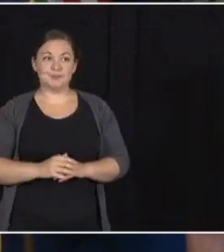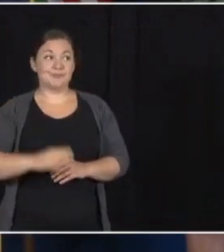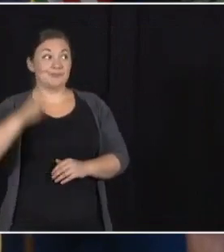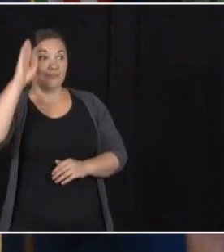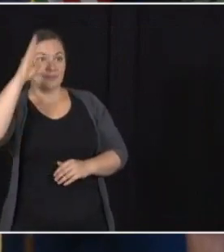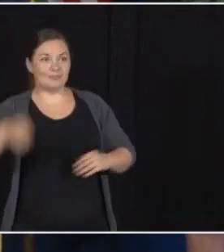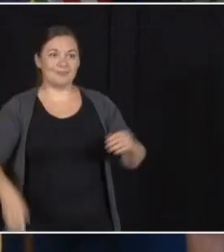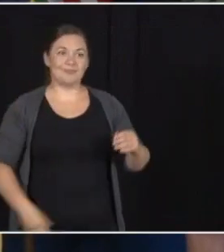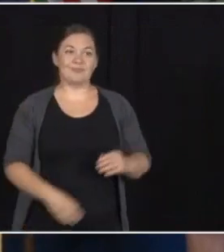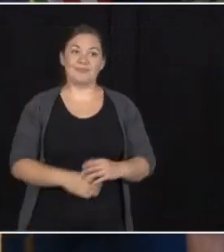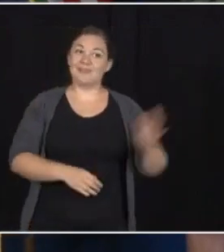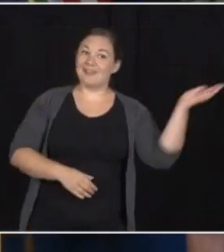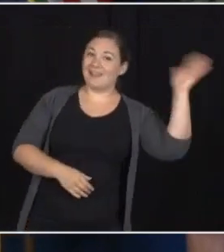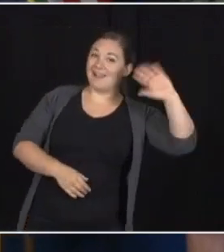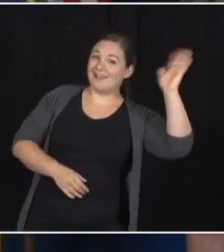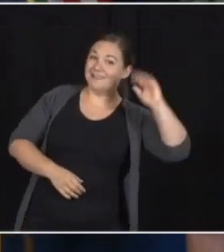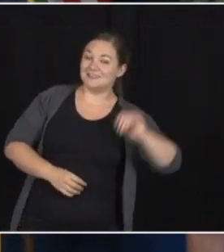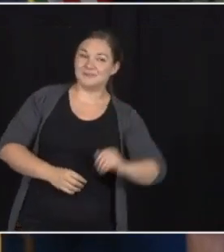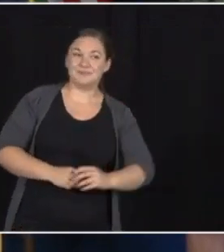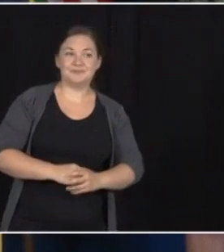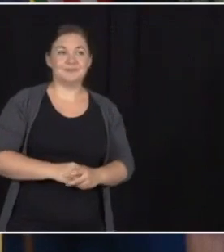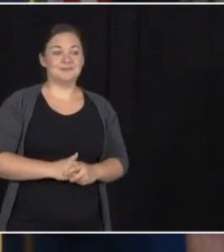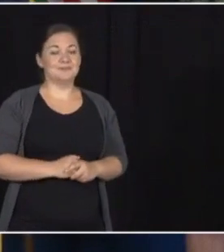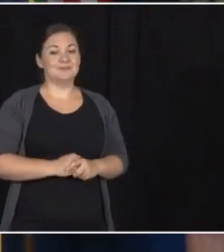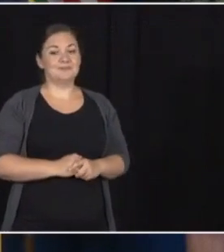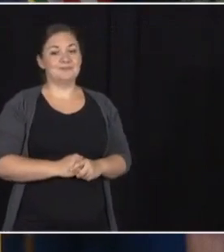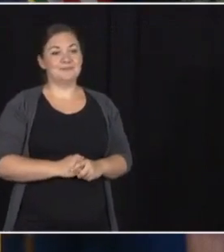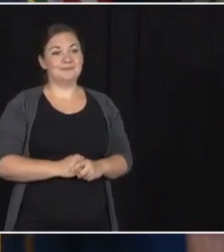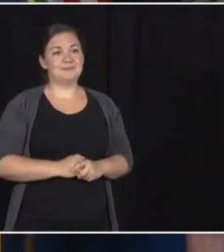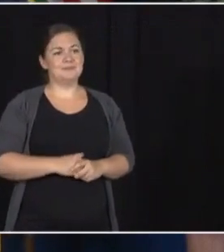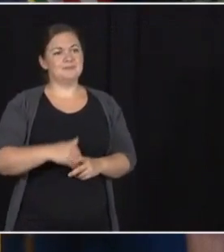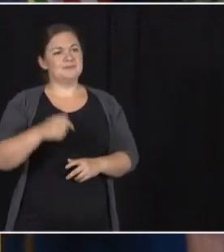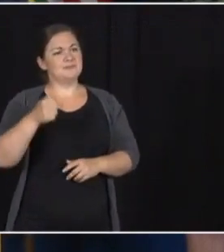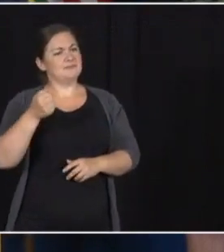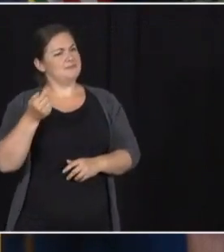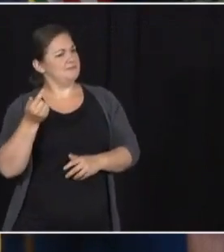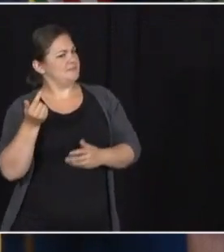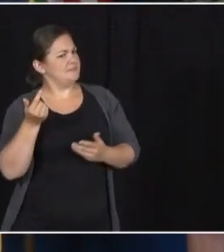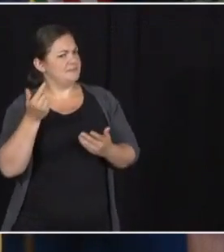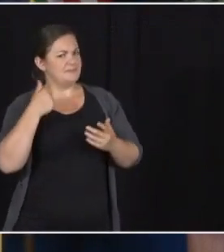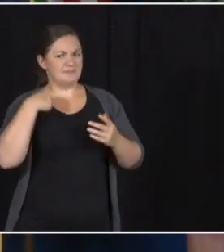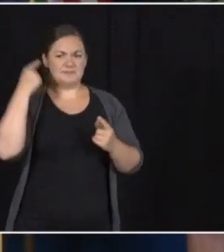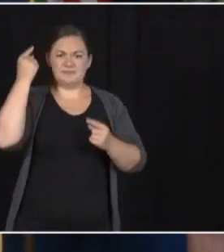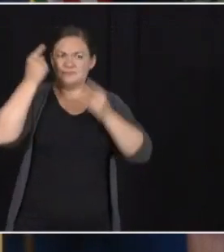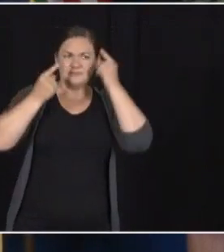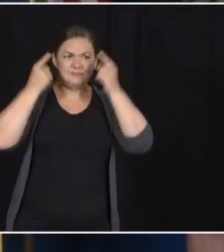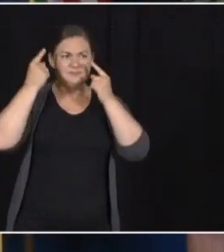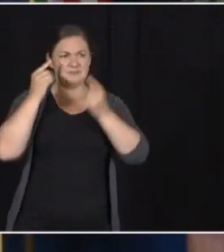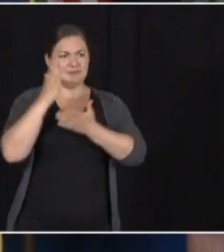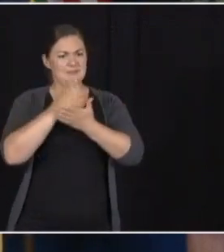sure that it flows. Next question. 's question comes from Mike Crawley of CBC news. Please go ahead.